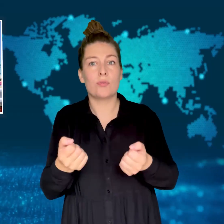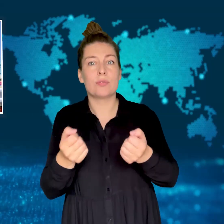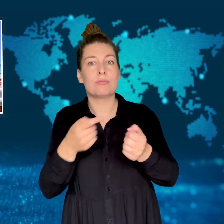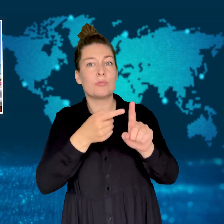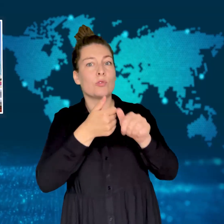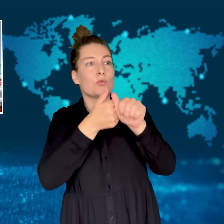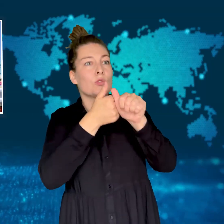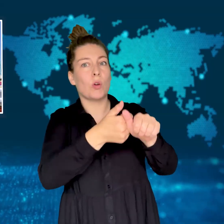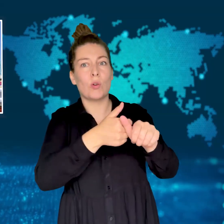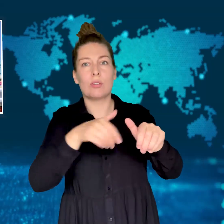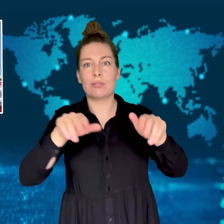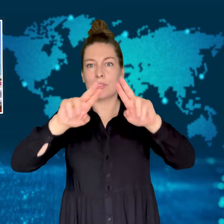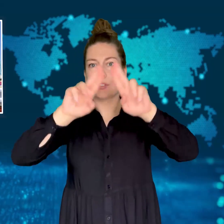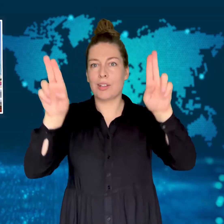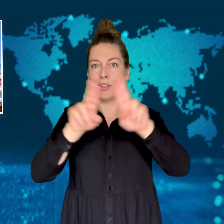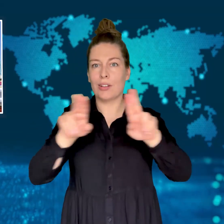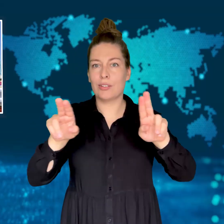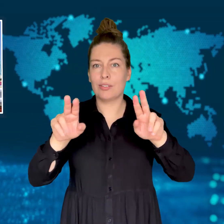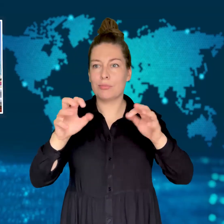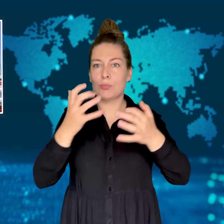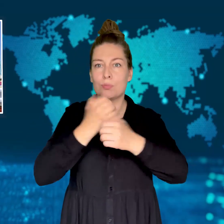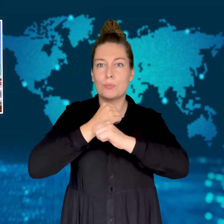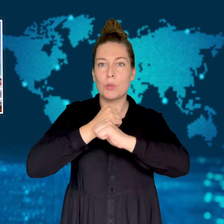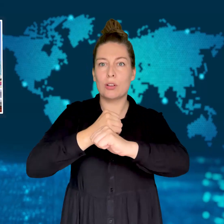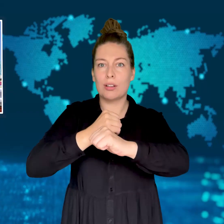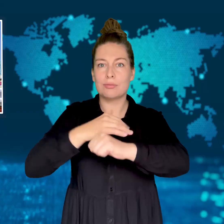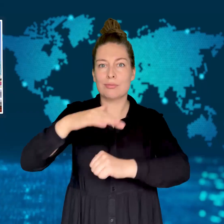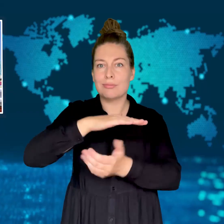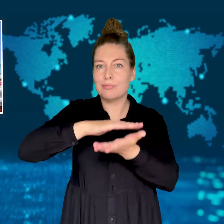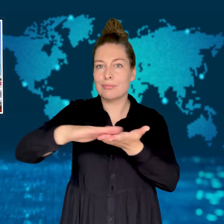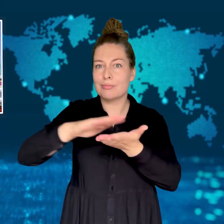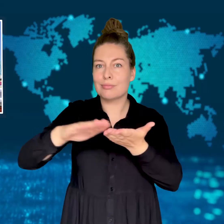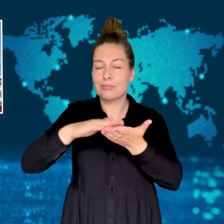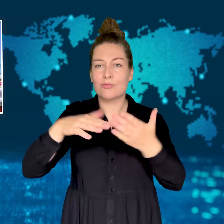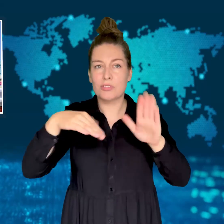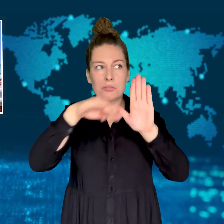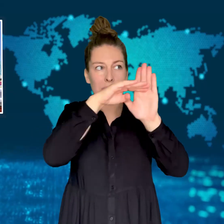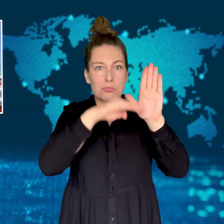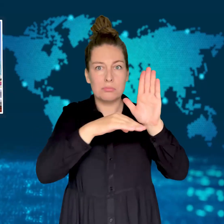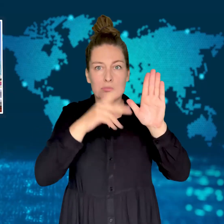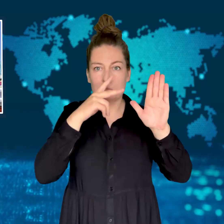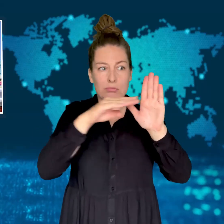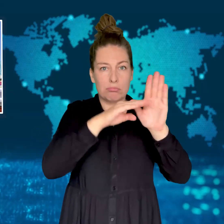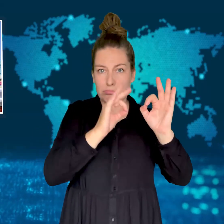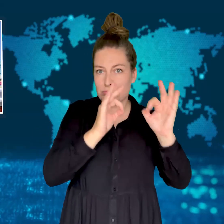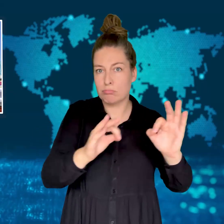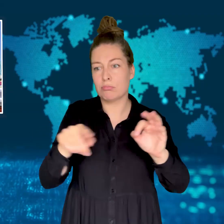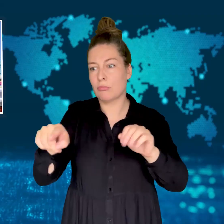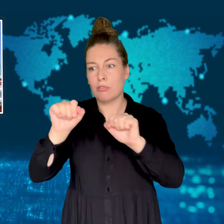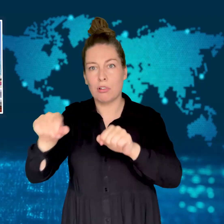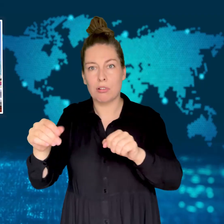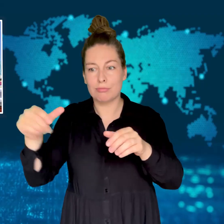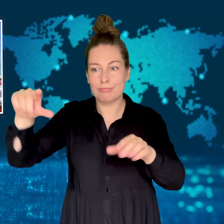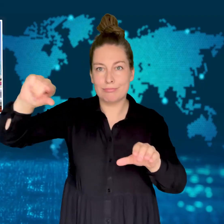and carbon-14 levels meet safety standards.